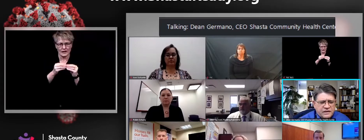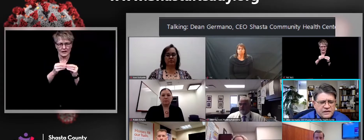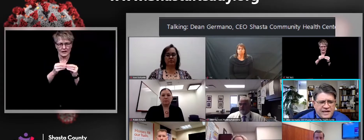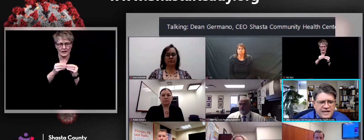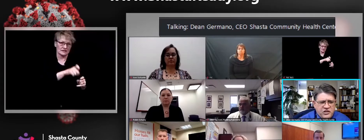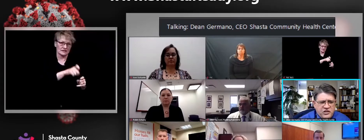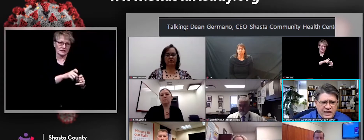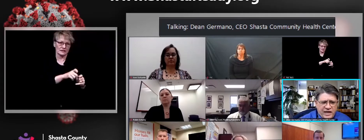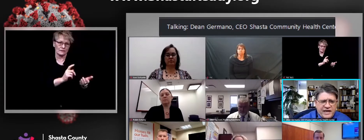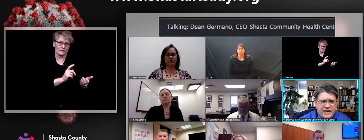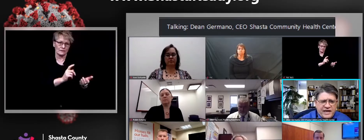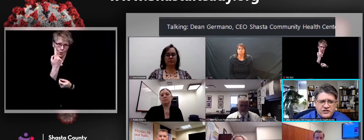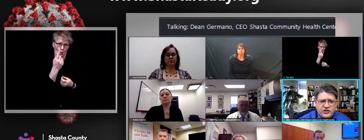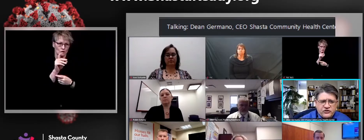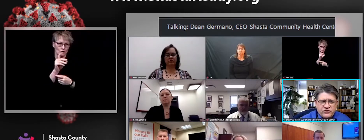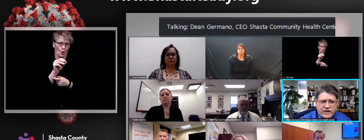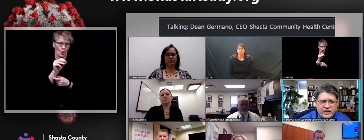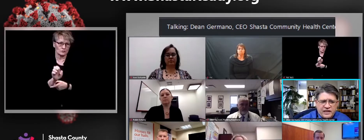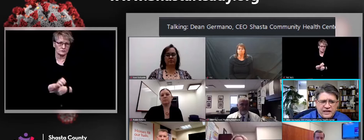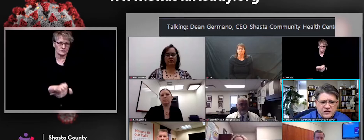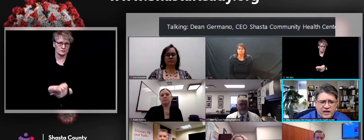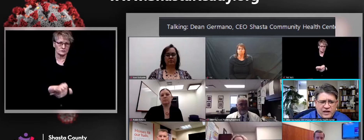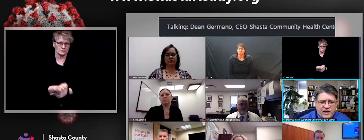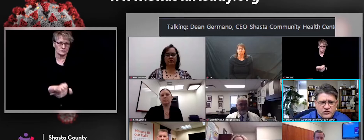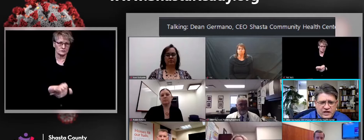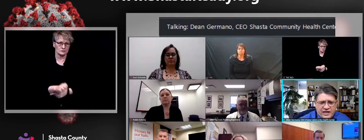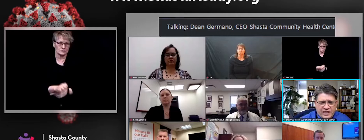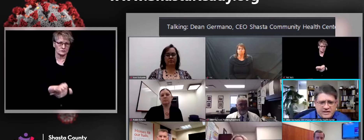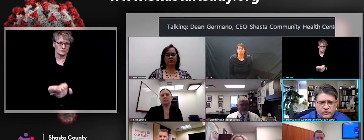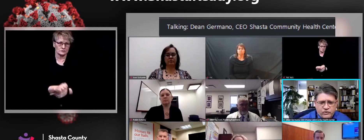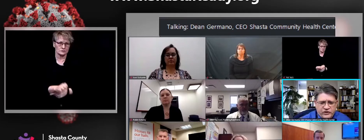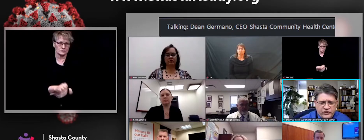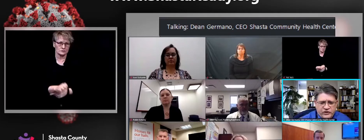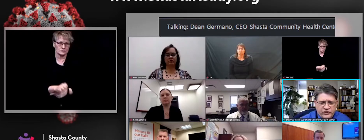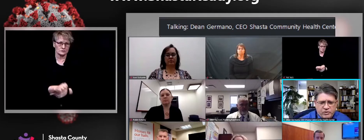Glen, you got an allocation directly as well, did you not? And what are your plans?